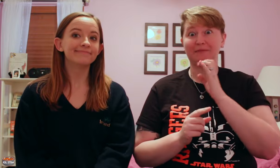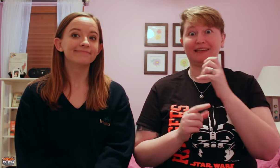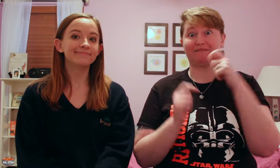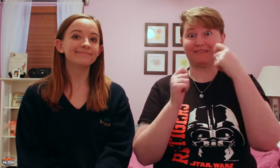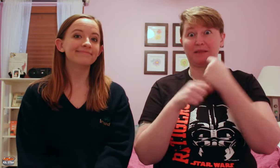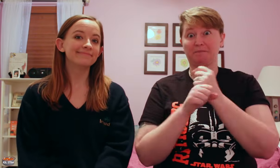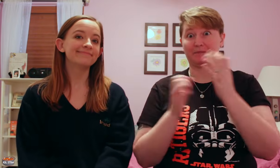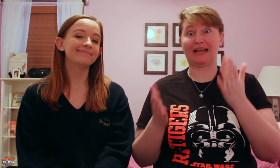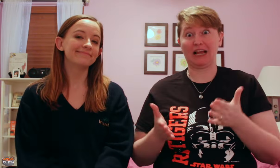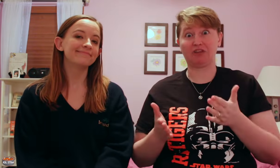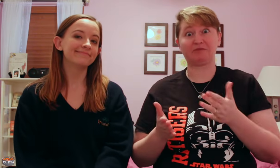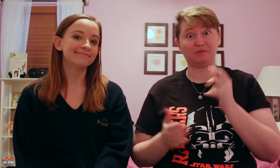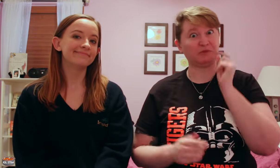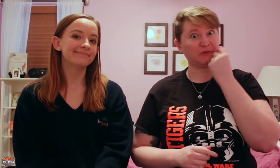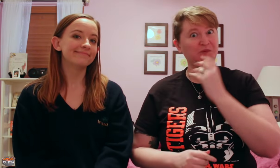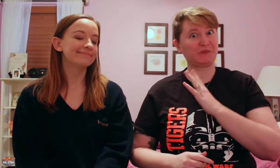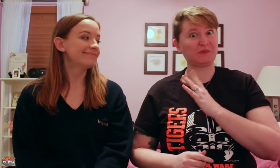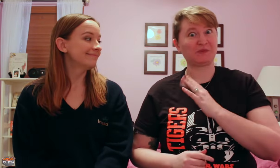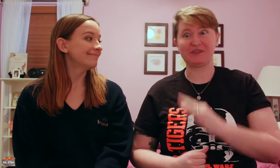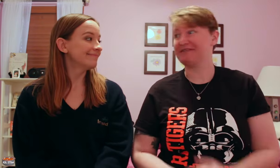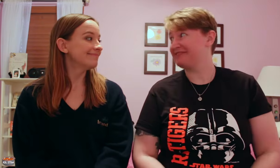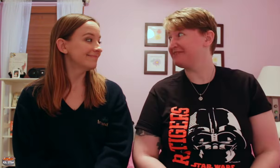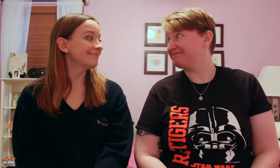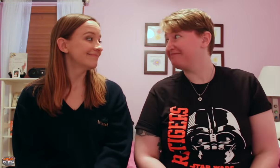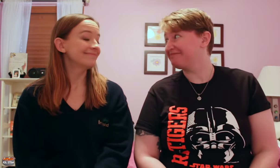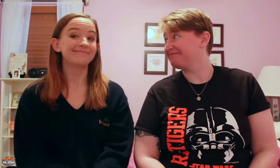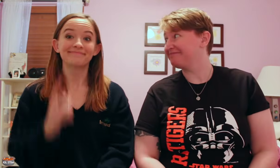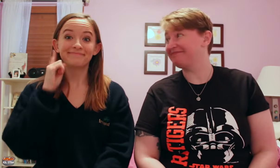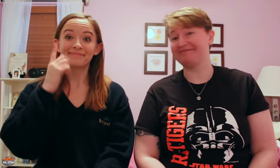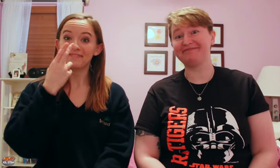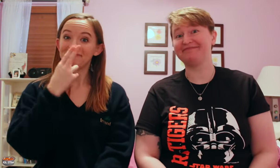talking about his experience being invovled in the film industry. Really cool.